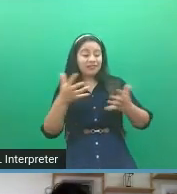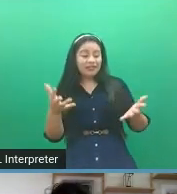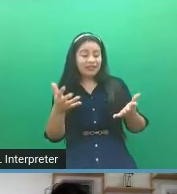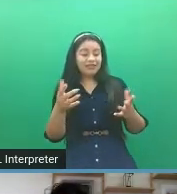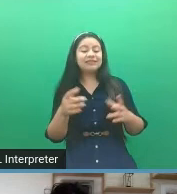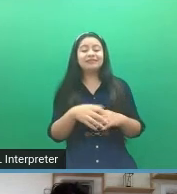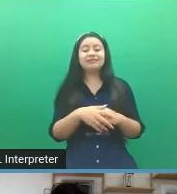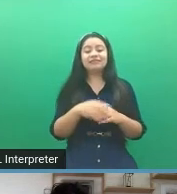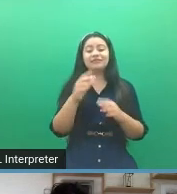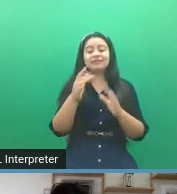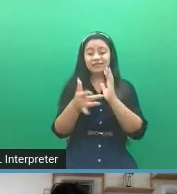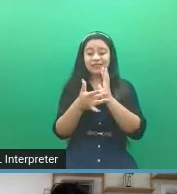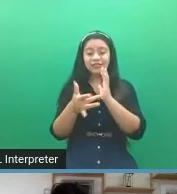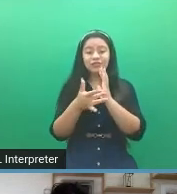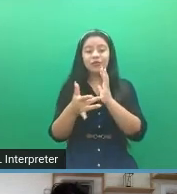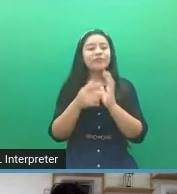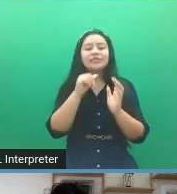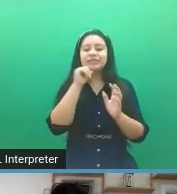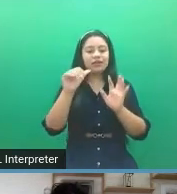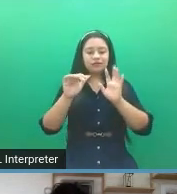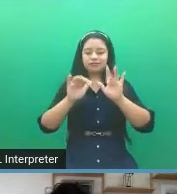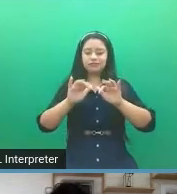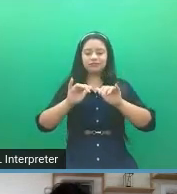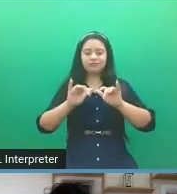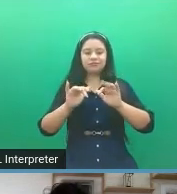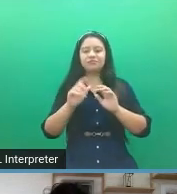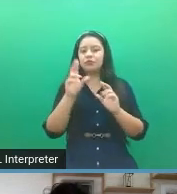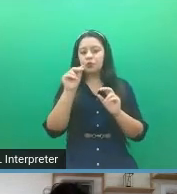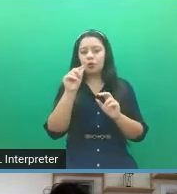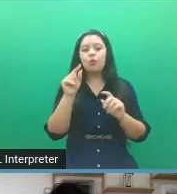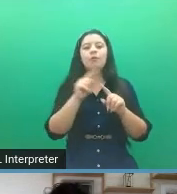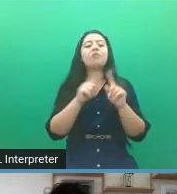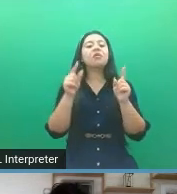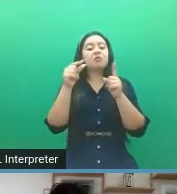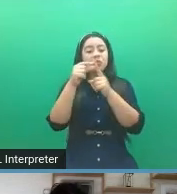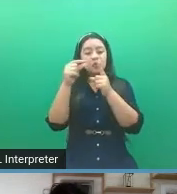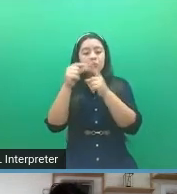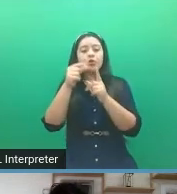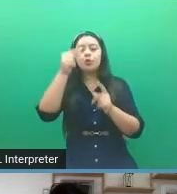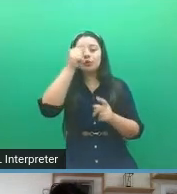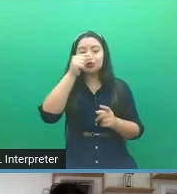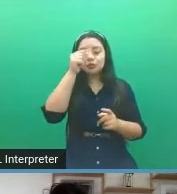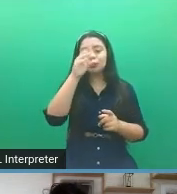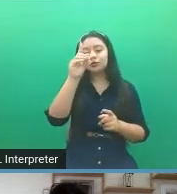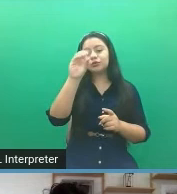composed on a typewriter. It's born digital in word or google doc or something like that so let's